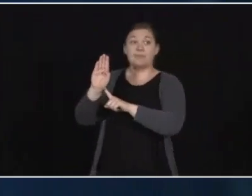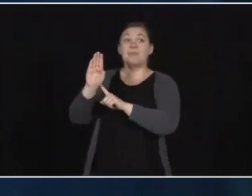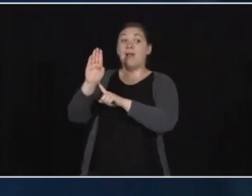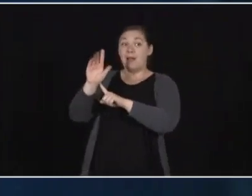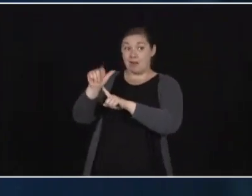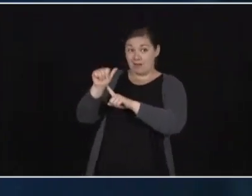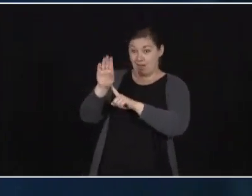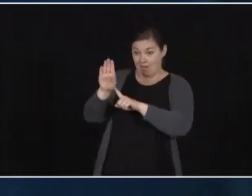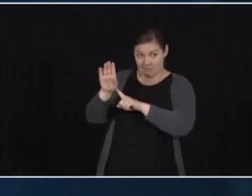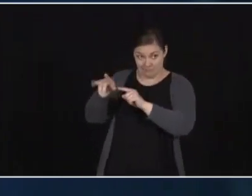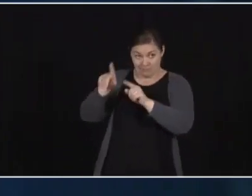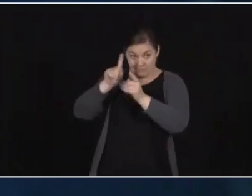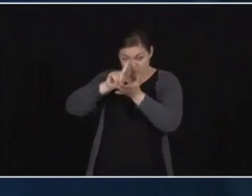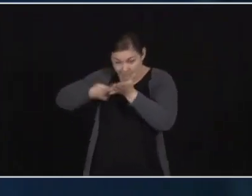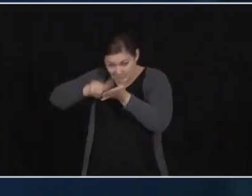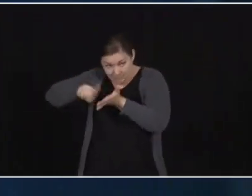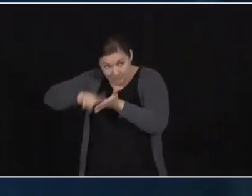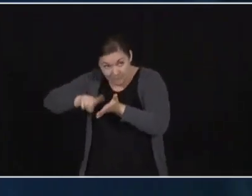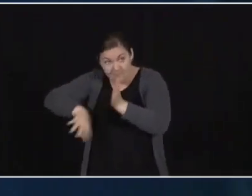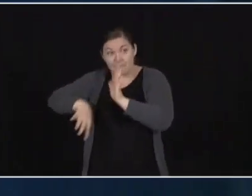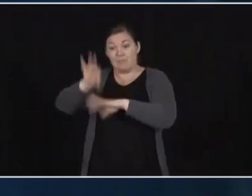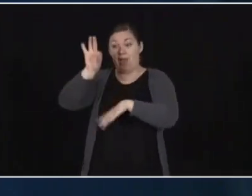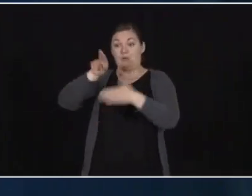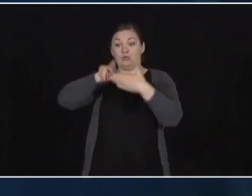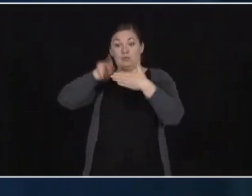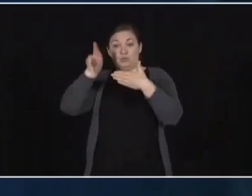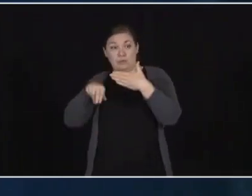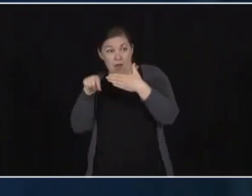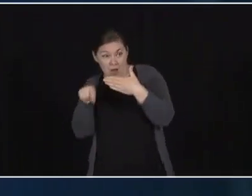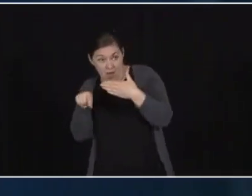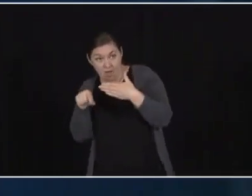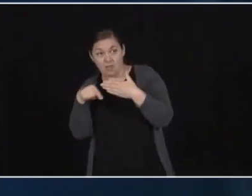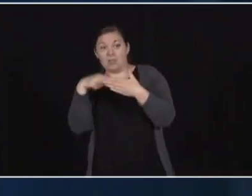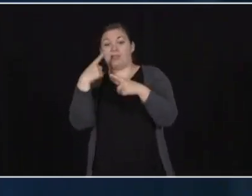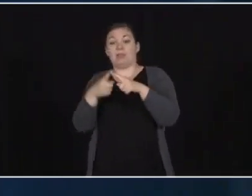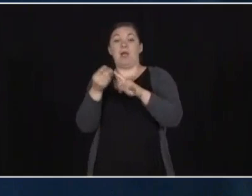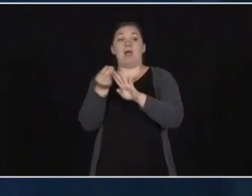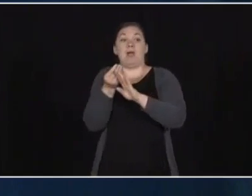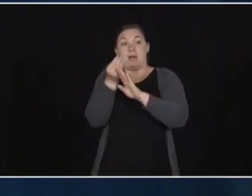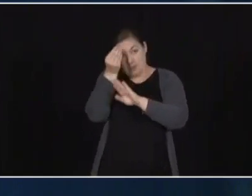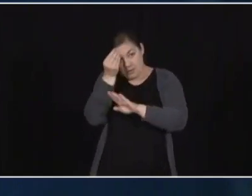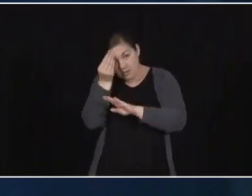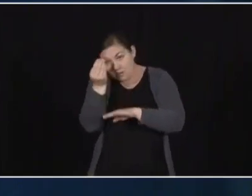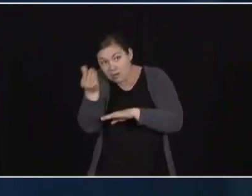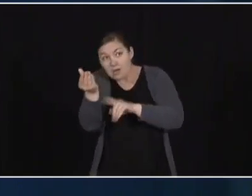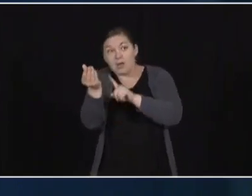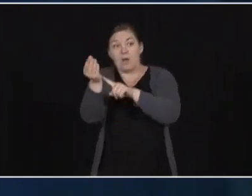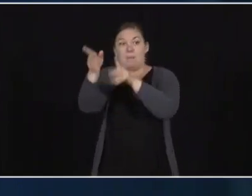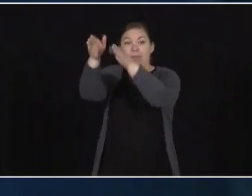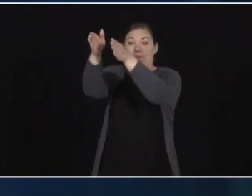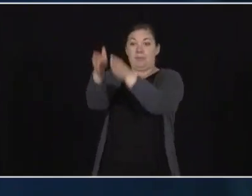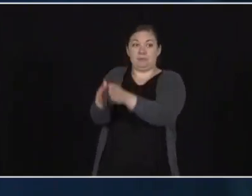quickly as Mr. Henderson talked about. A patient will receive those results in a public health unit will also receive those results and